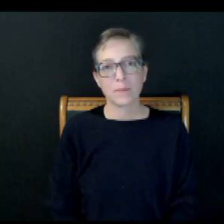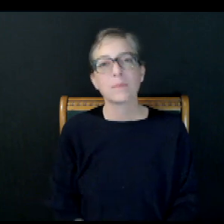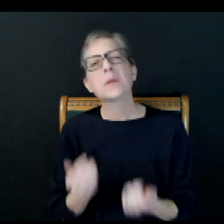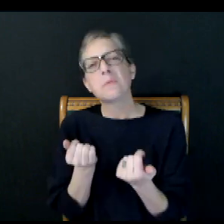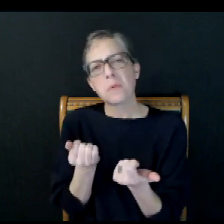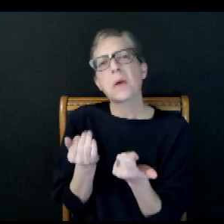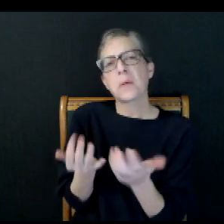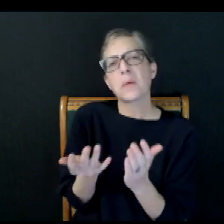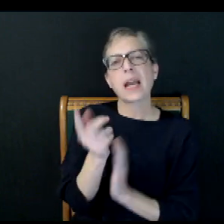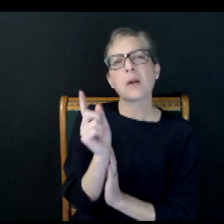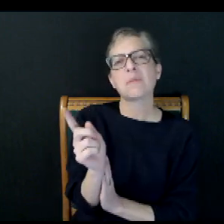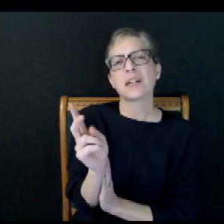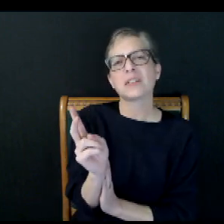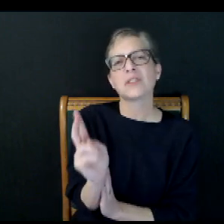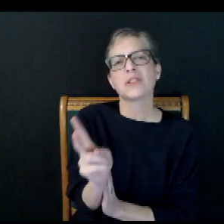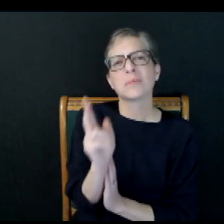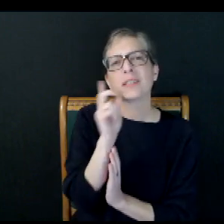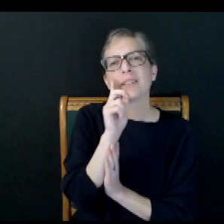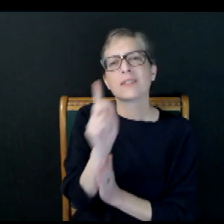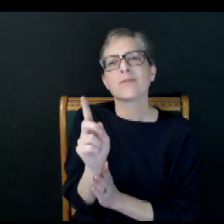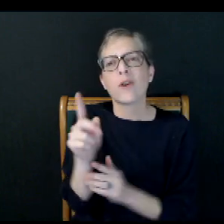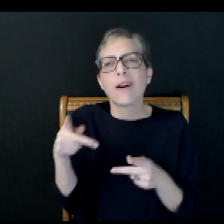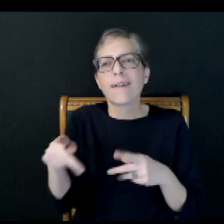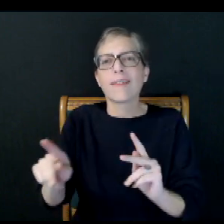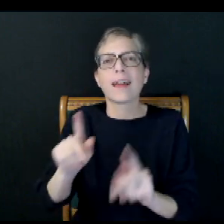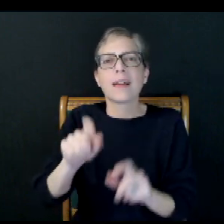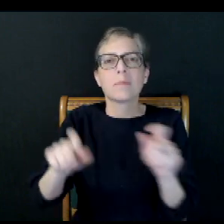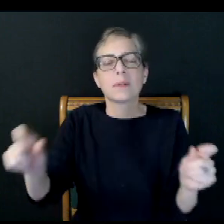allow folks a moment to sign on and get settled.